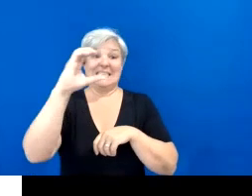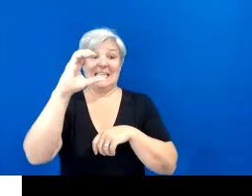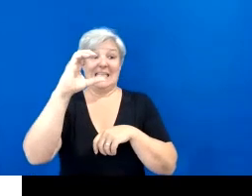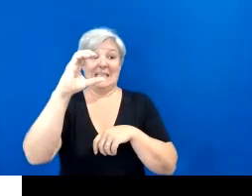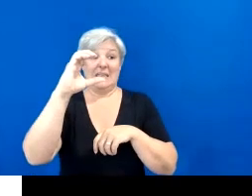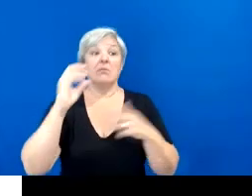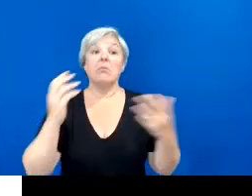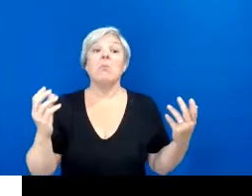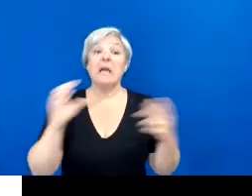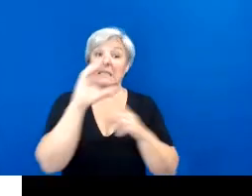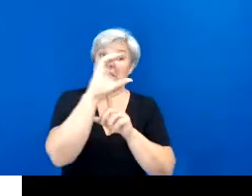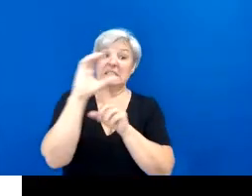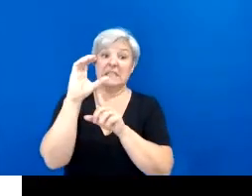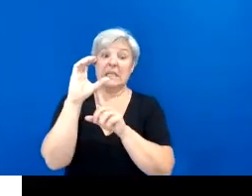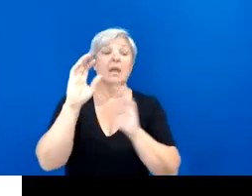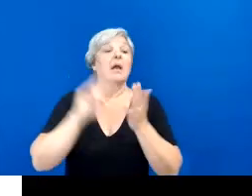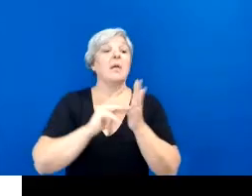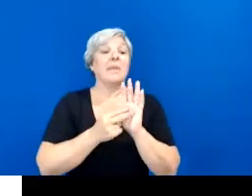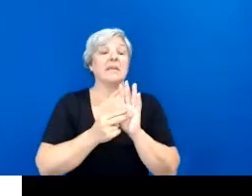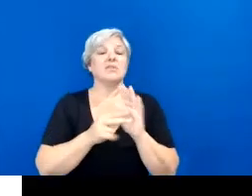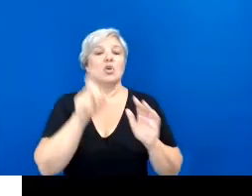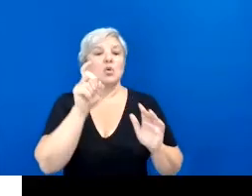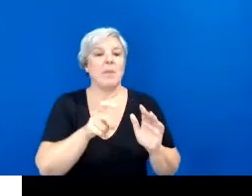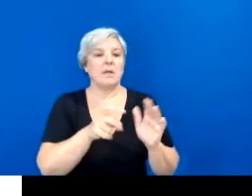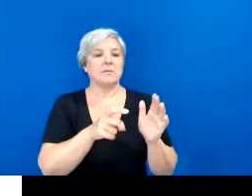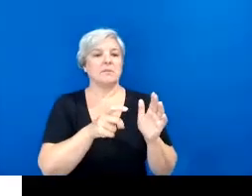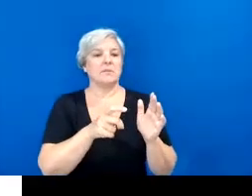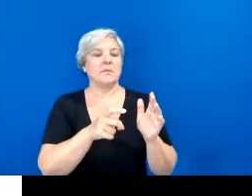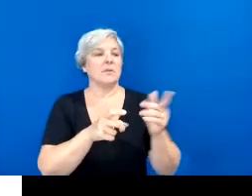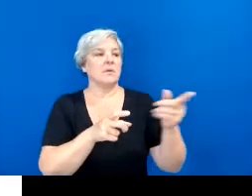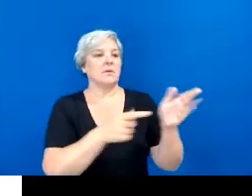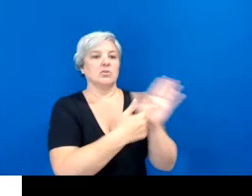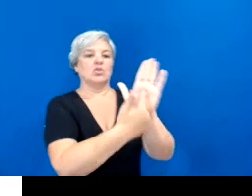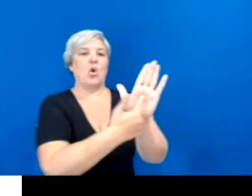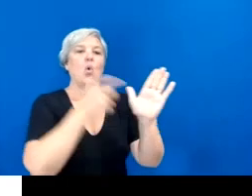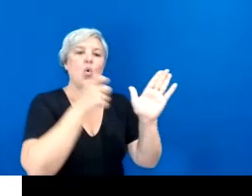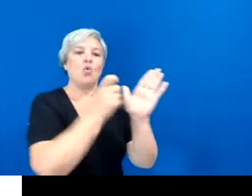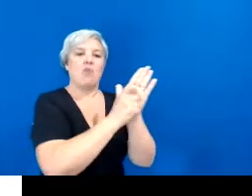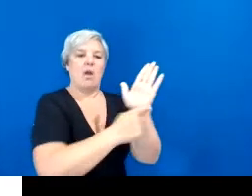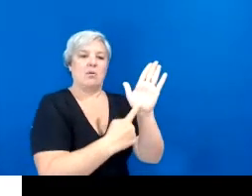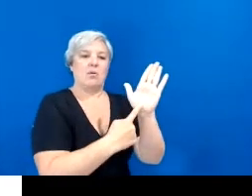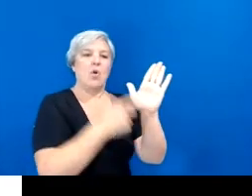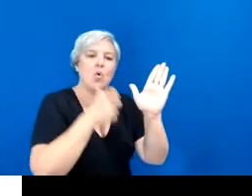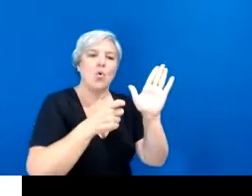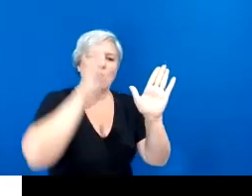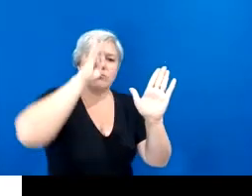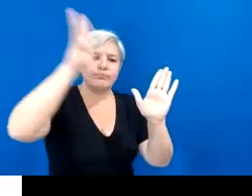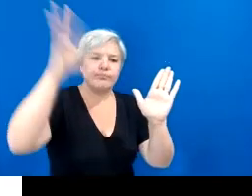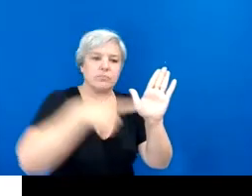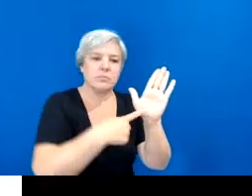that means that you have to attribute the author or authors. And that's why it's got the little picture of the person